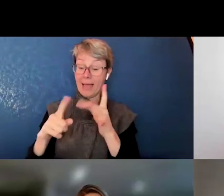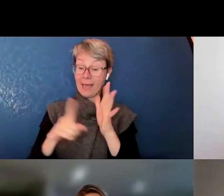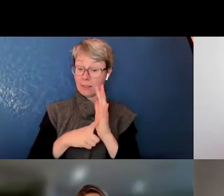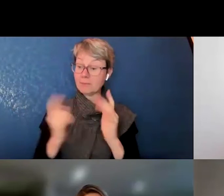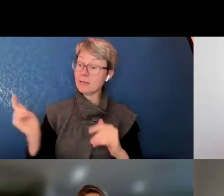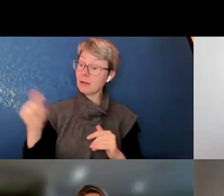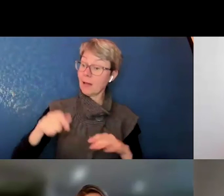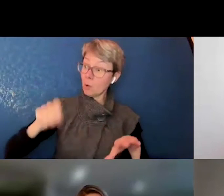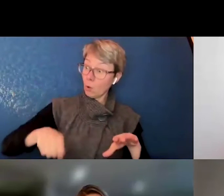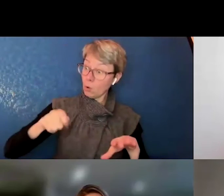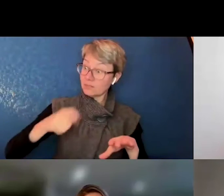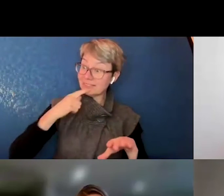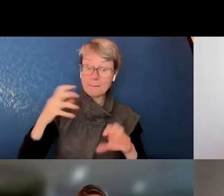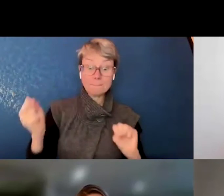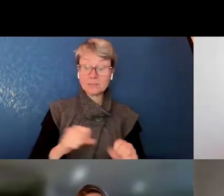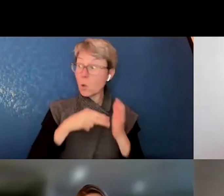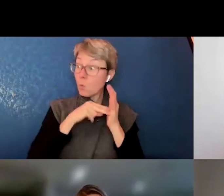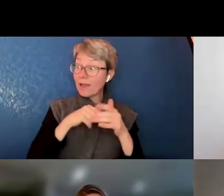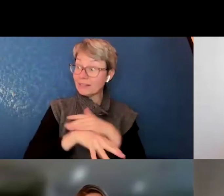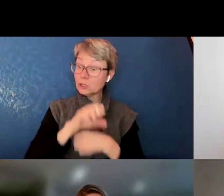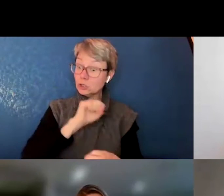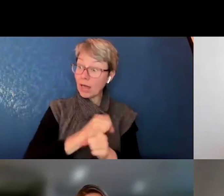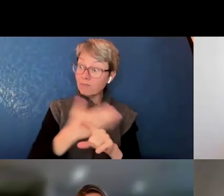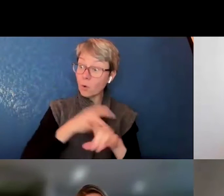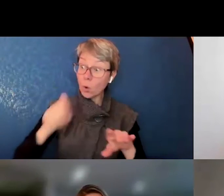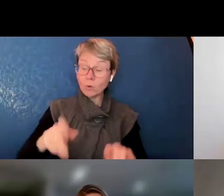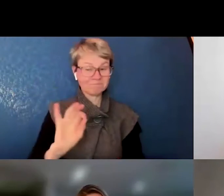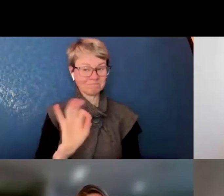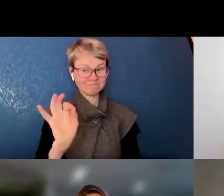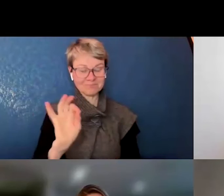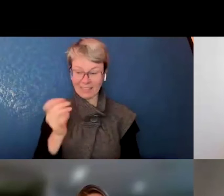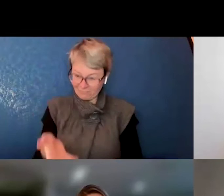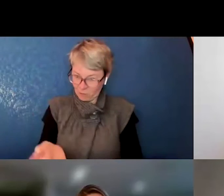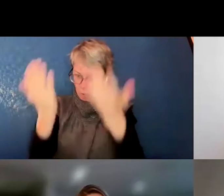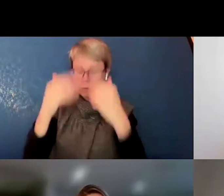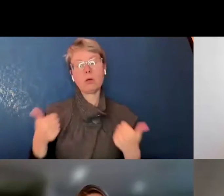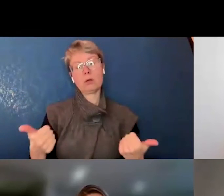when you win a hearing or a trial um based after all the evidence is in or presented if a judge